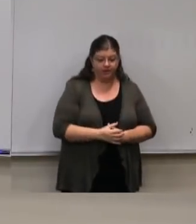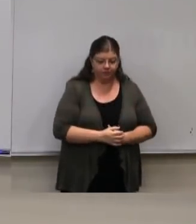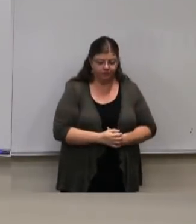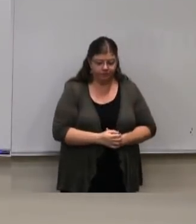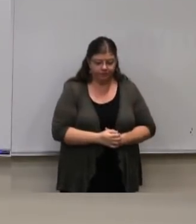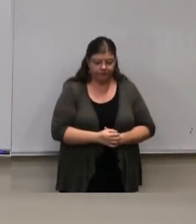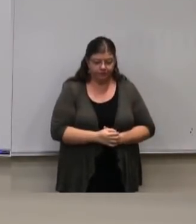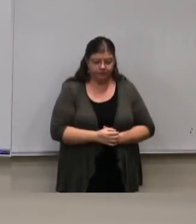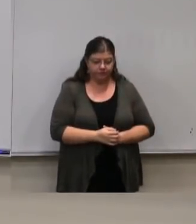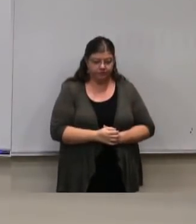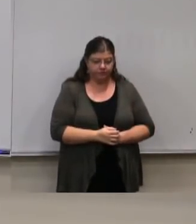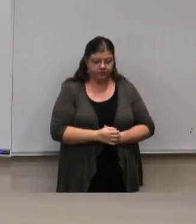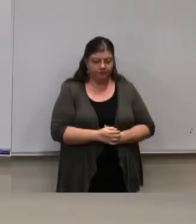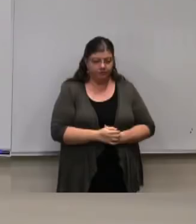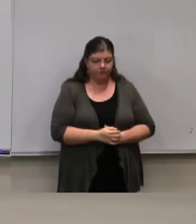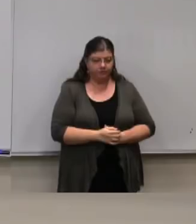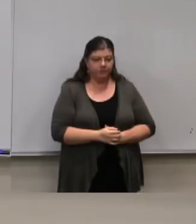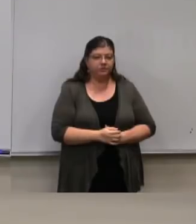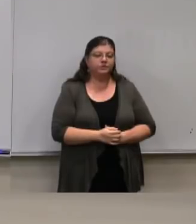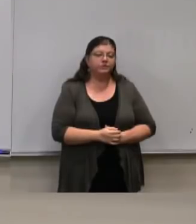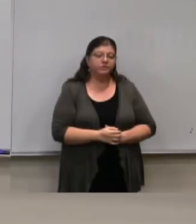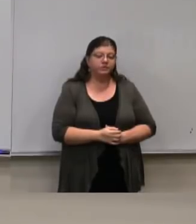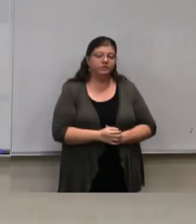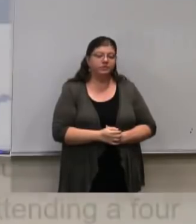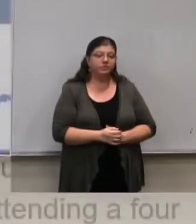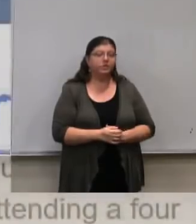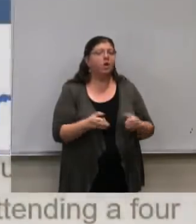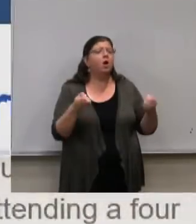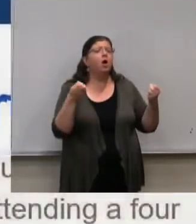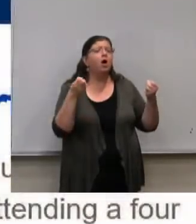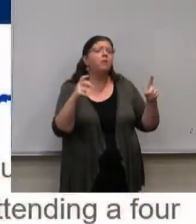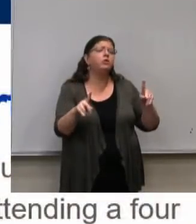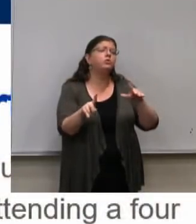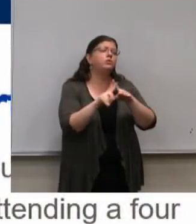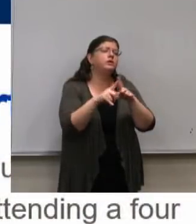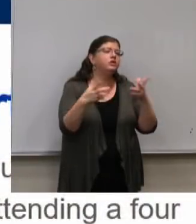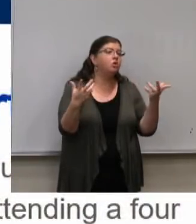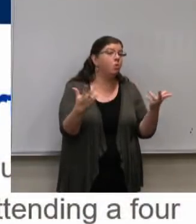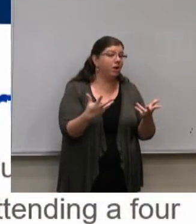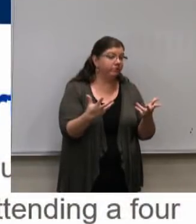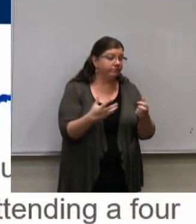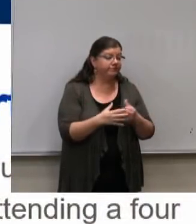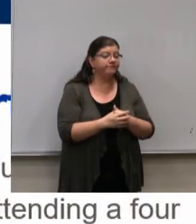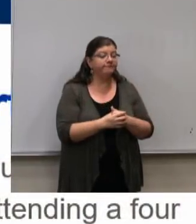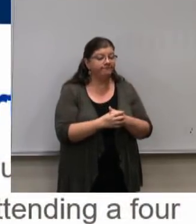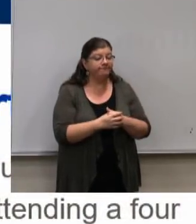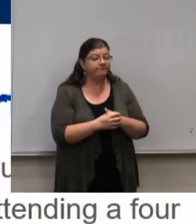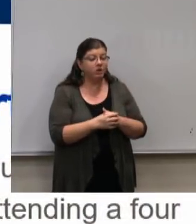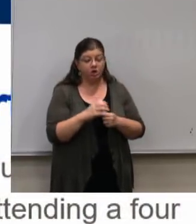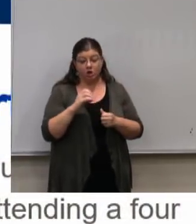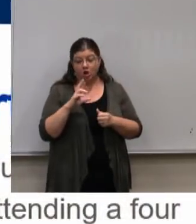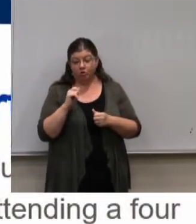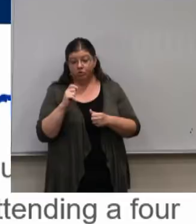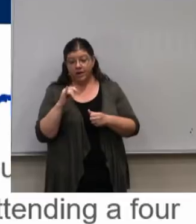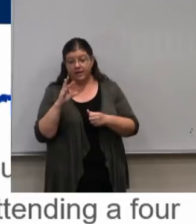What are our opportunities and that Cranium Cafe thing kind of took off, right?